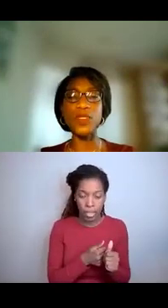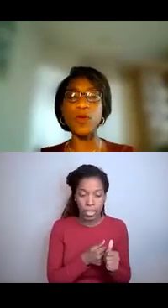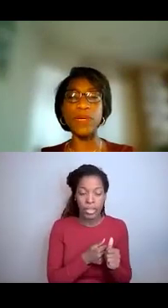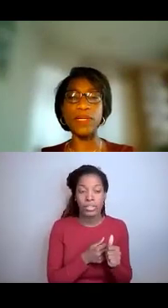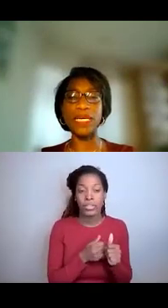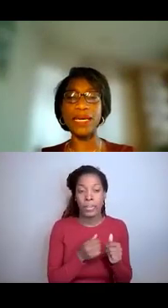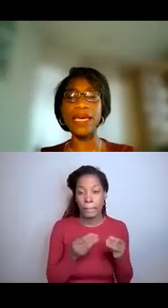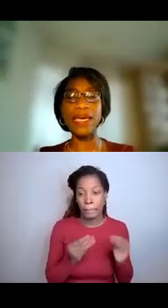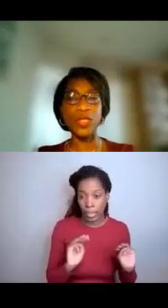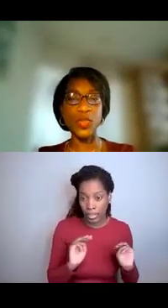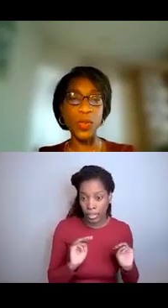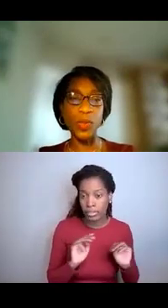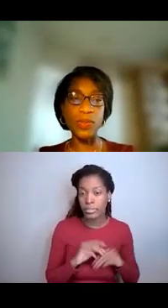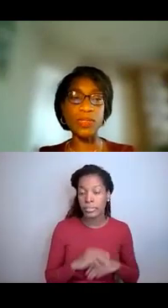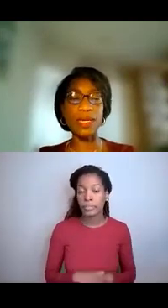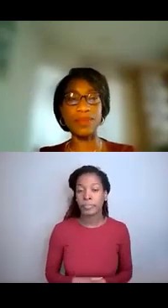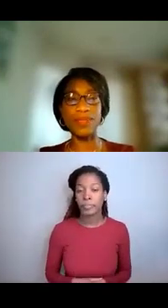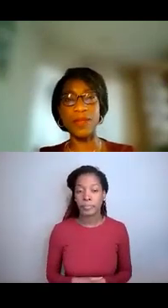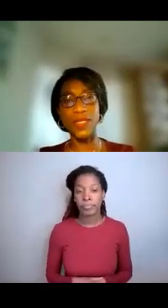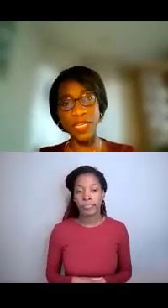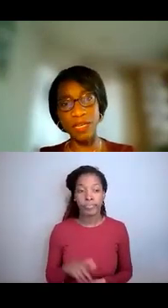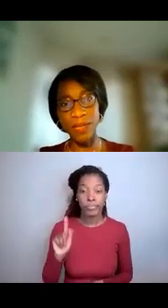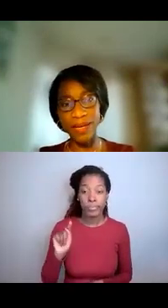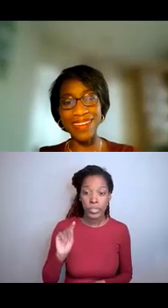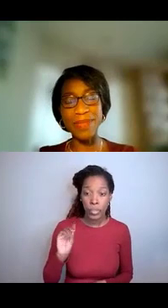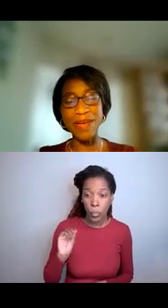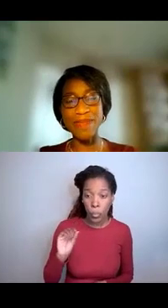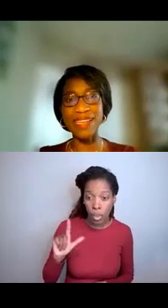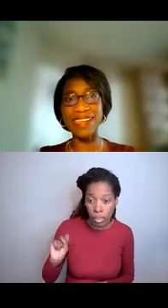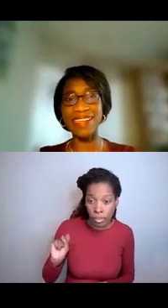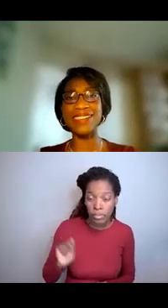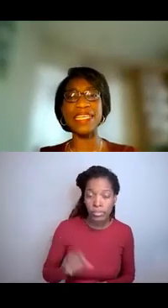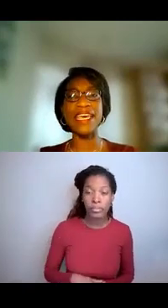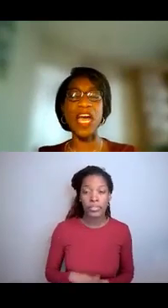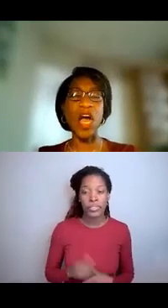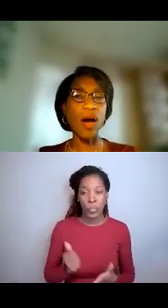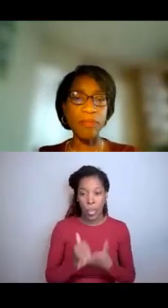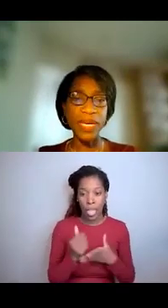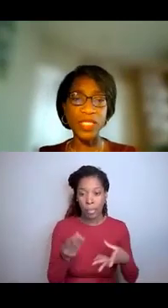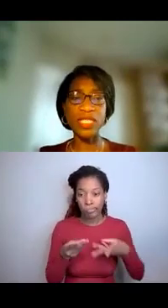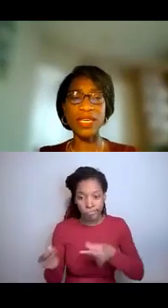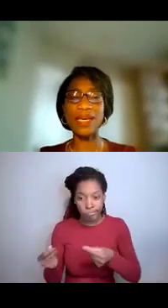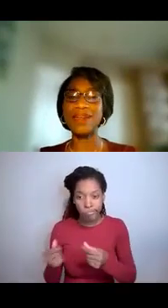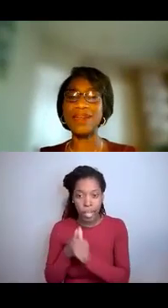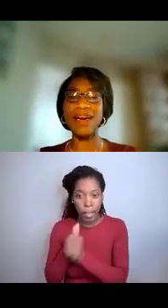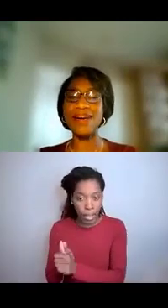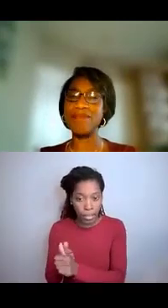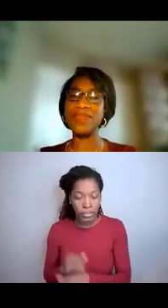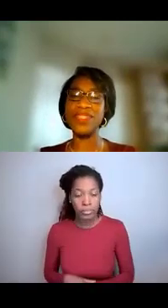So building tools to help streamline compliance, automation,